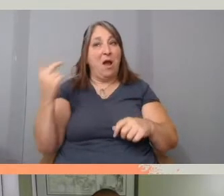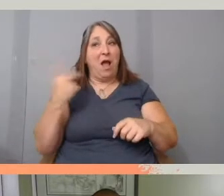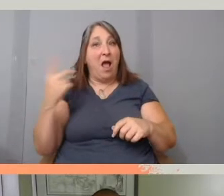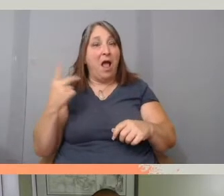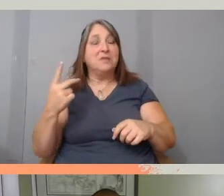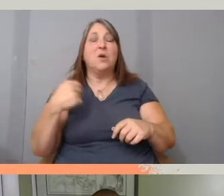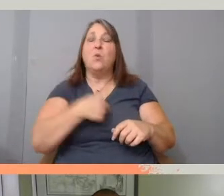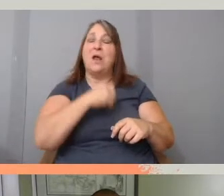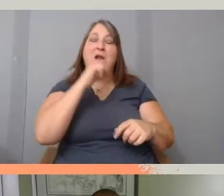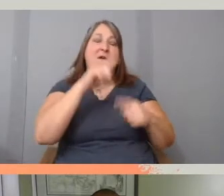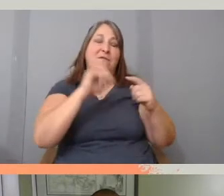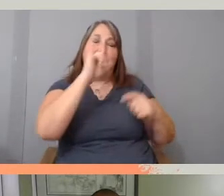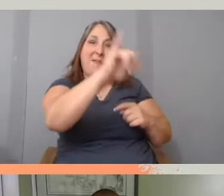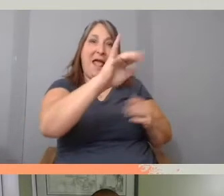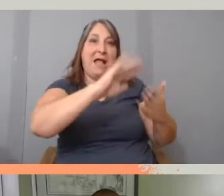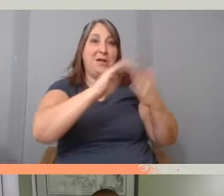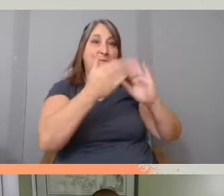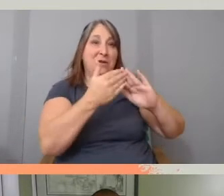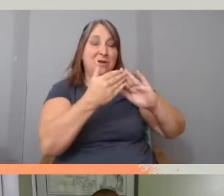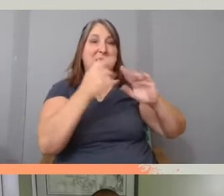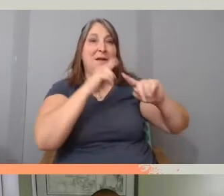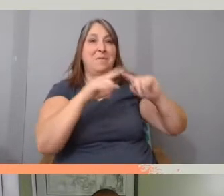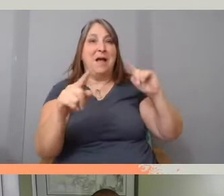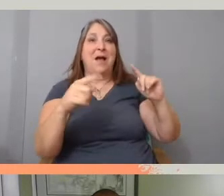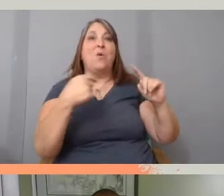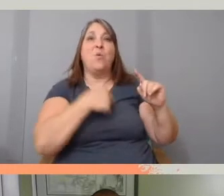we didn't start from, you know, approaching it from a place of zero,